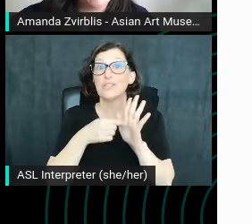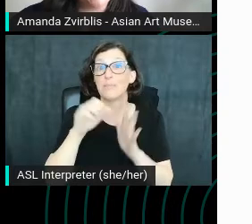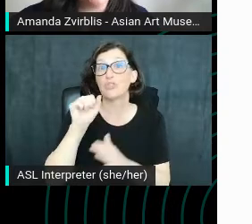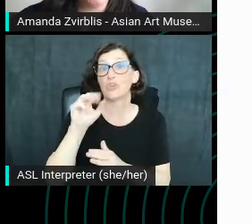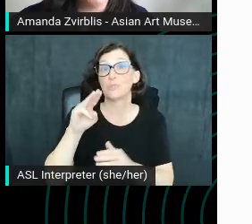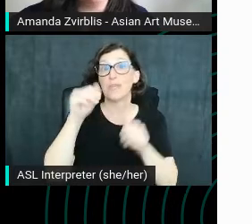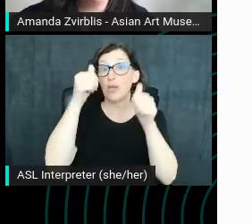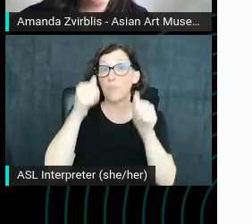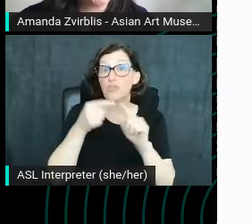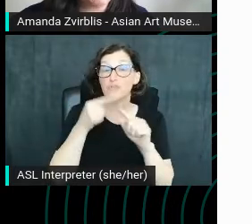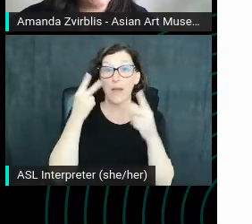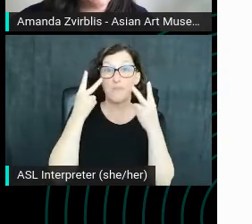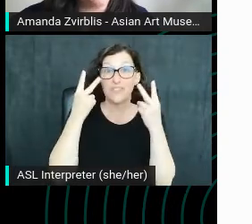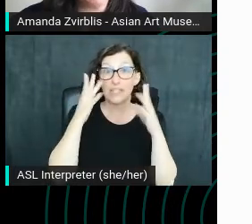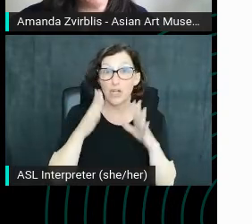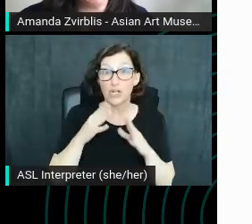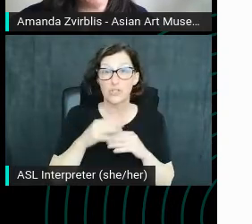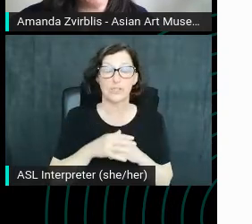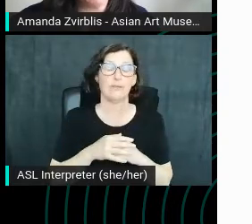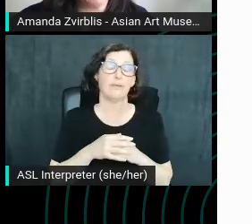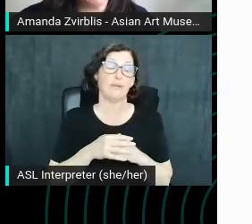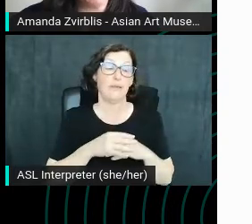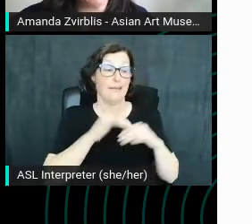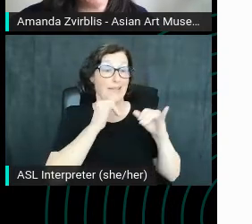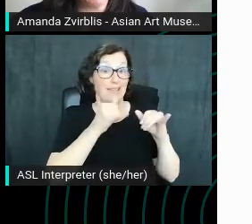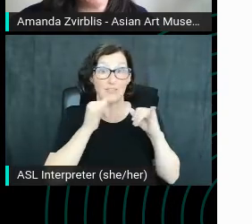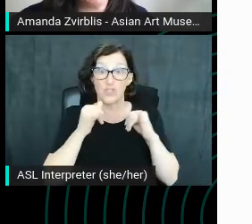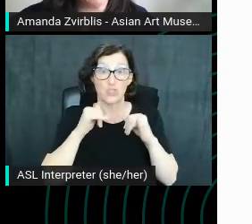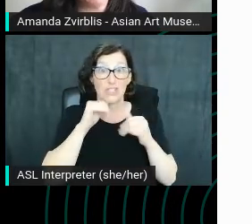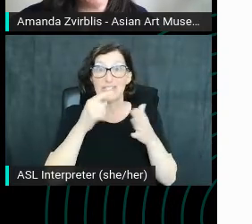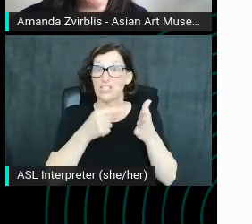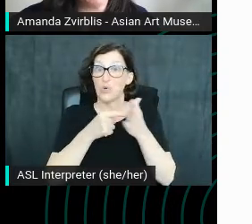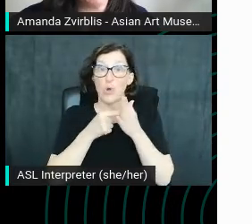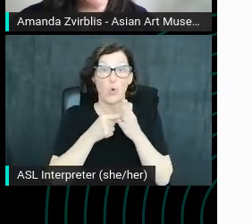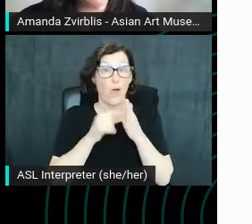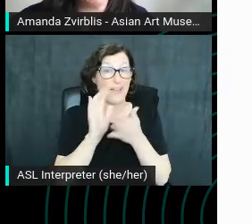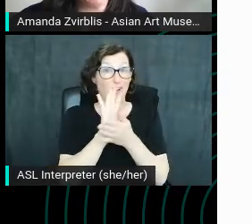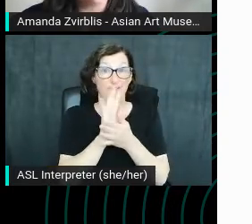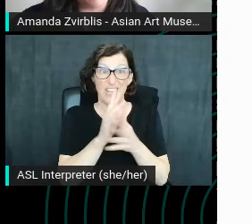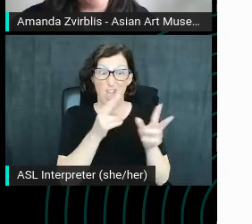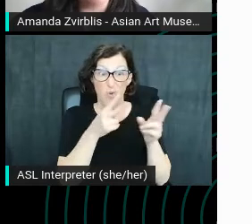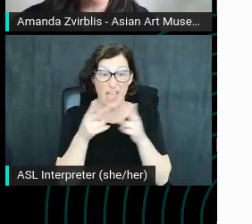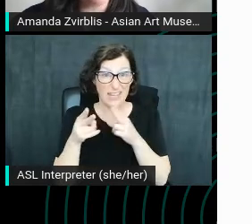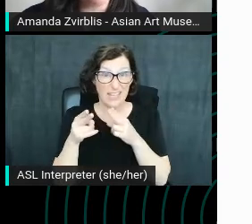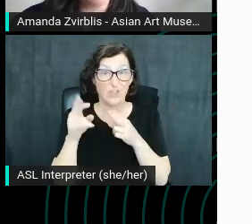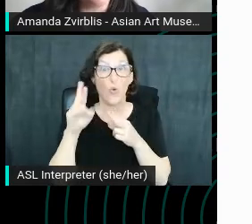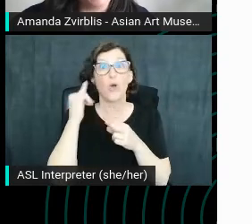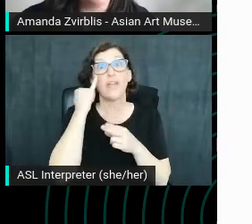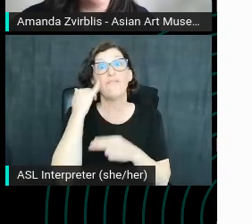either individually, which doesn't require any video editing, or if you have bandwidth for video editing,